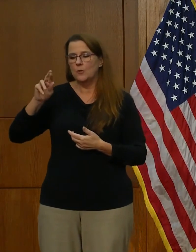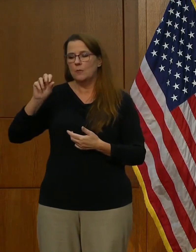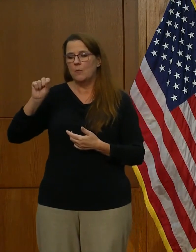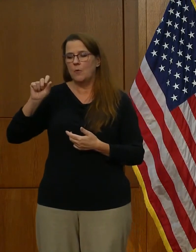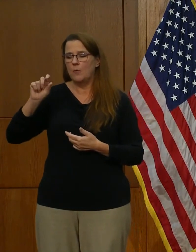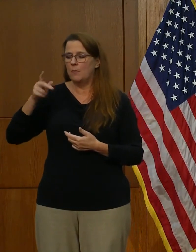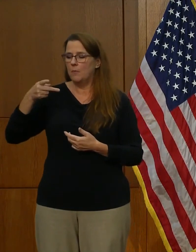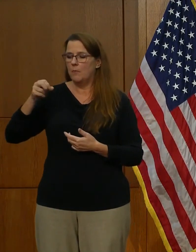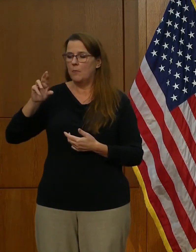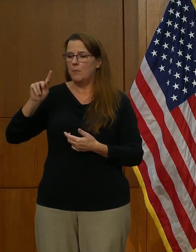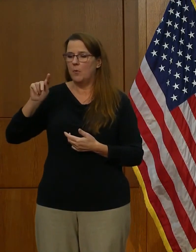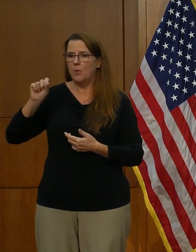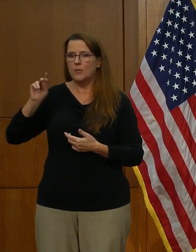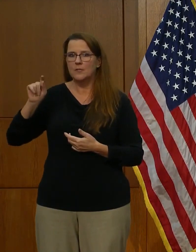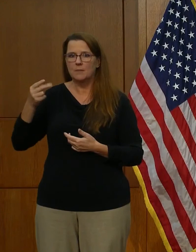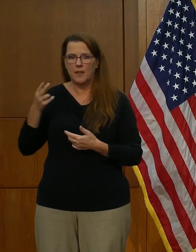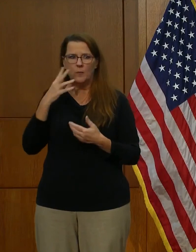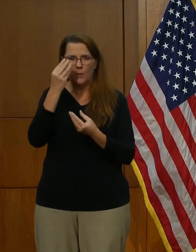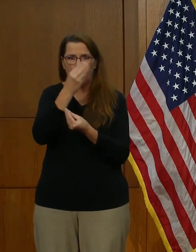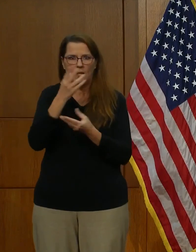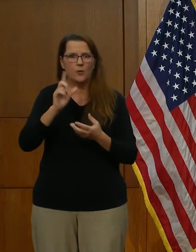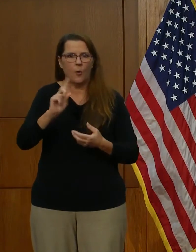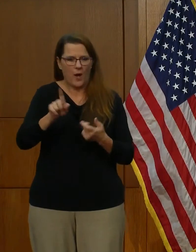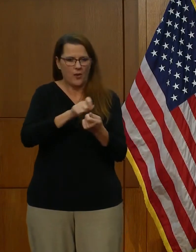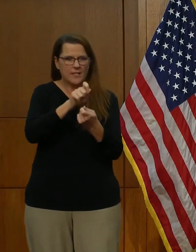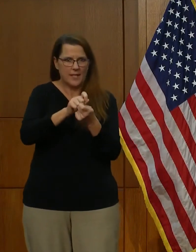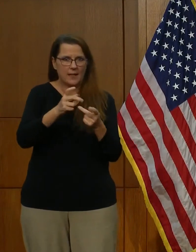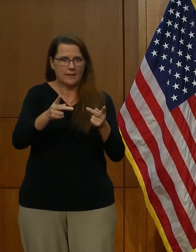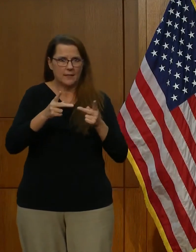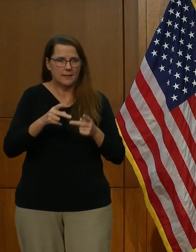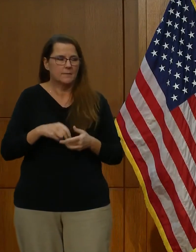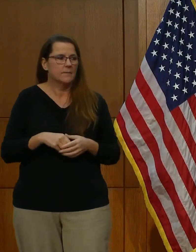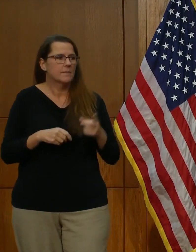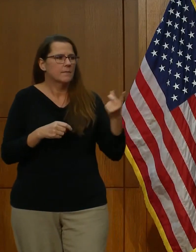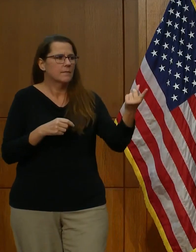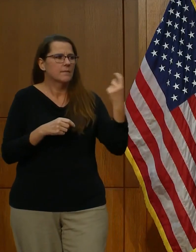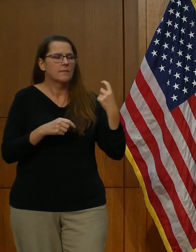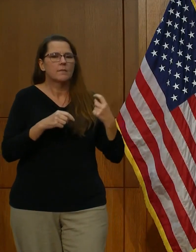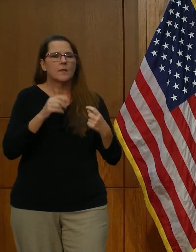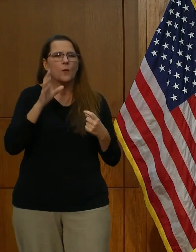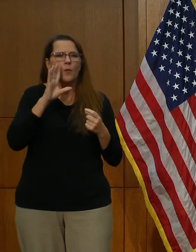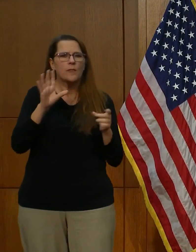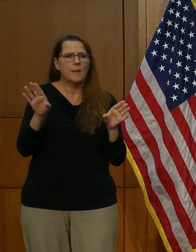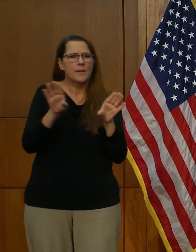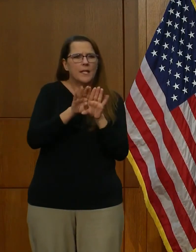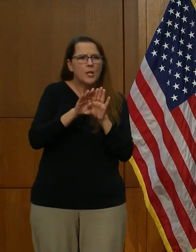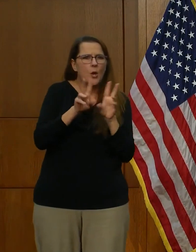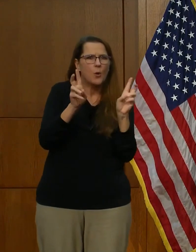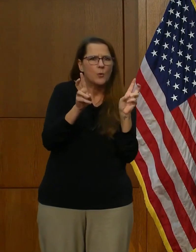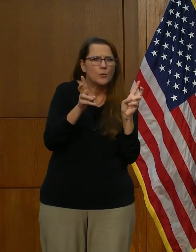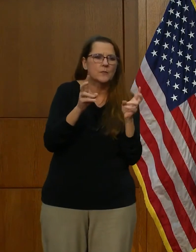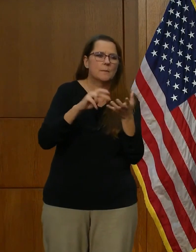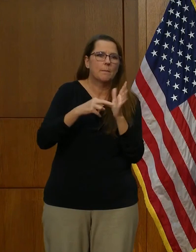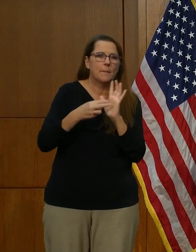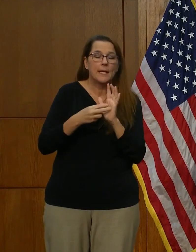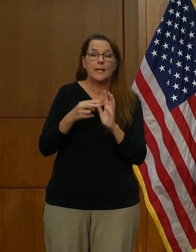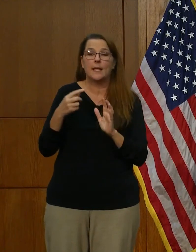PETERSBURG AND PORT SMITH WILL LET YOU KNOW WHERE THAT SITE IS